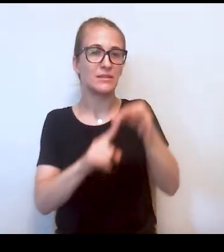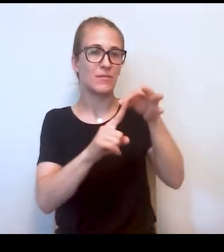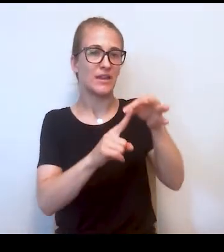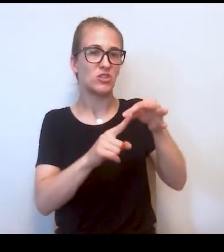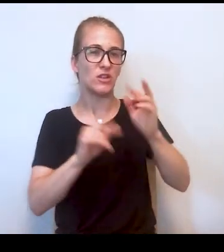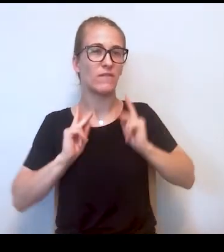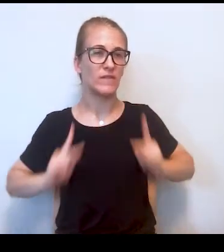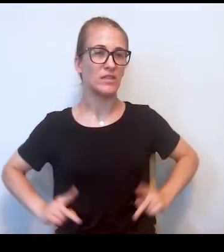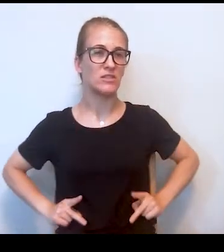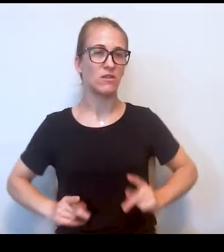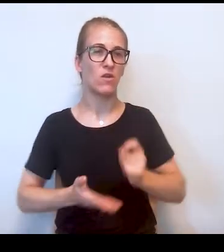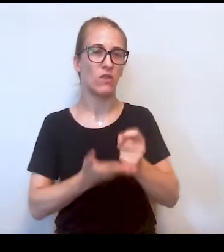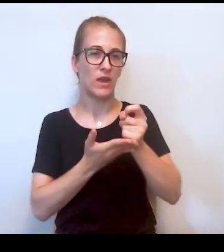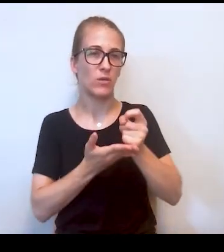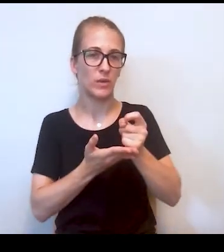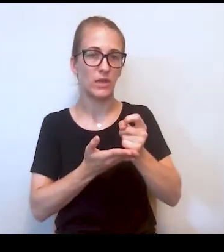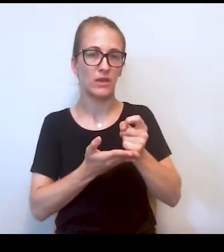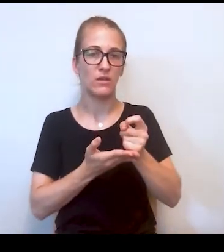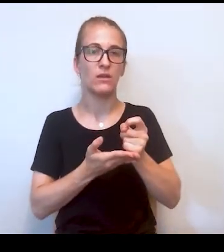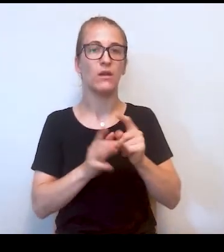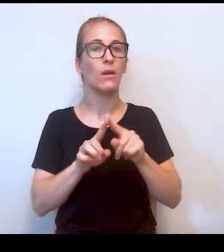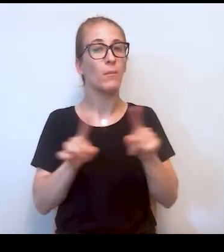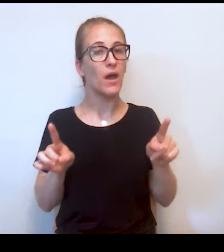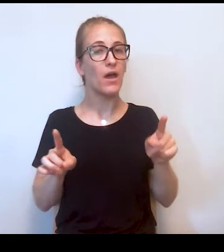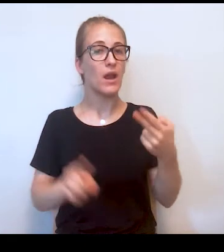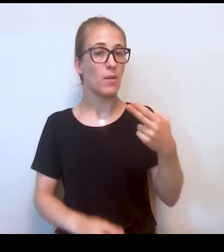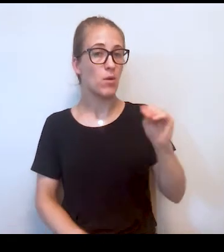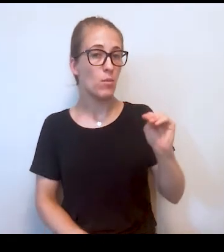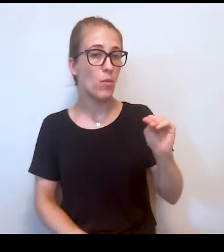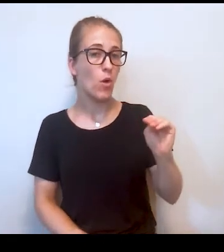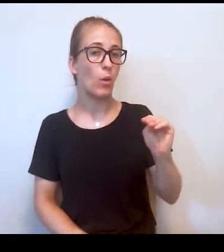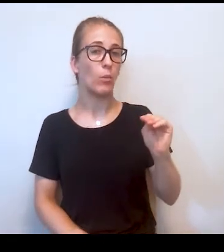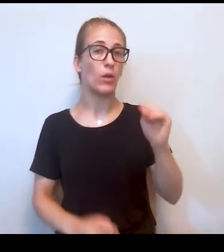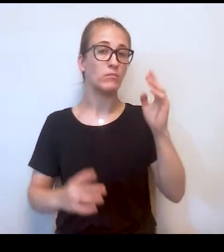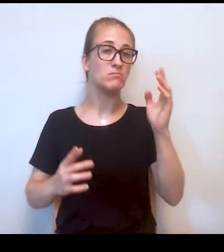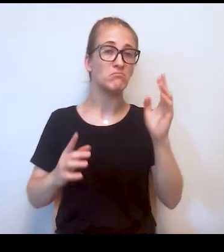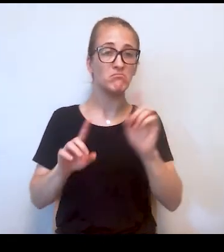Connective tissue generally is pretty left out of medicine.